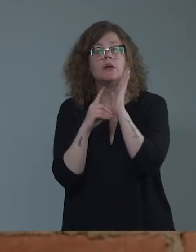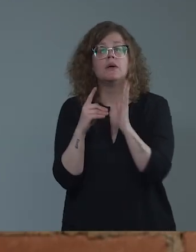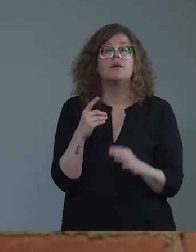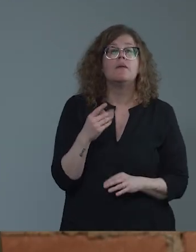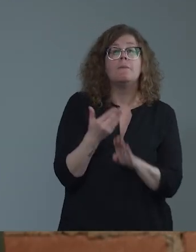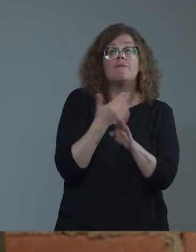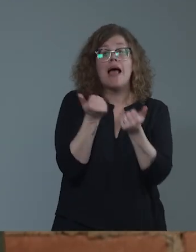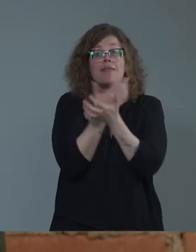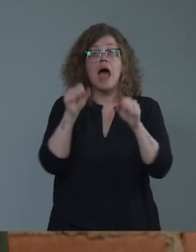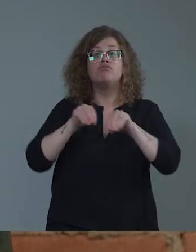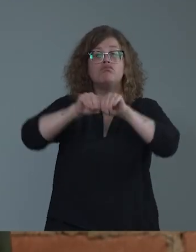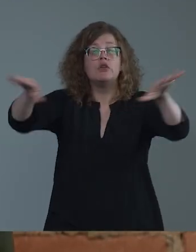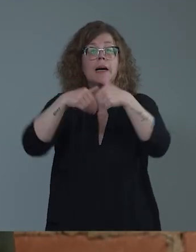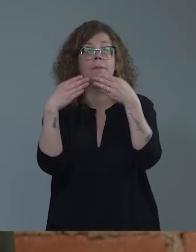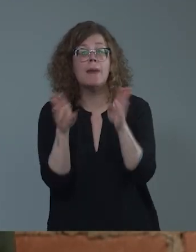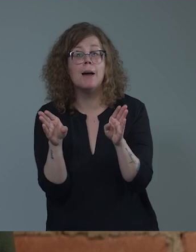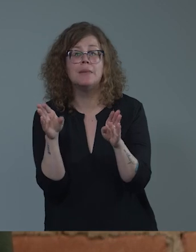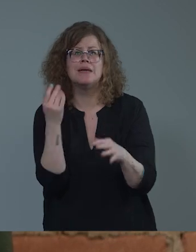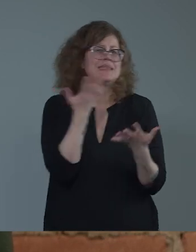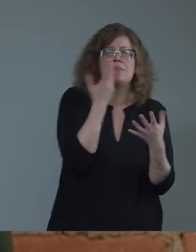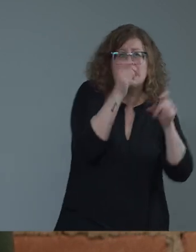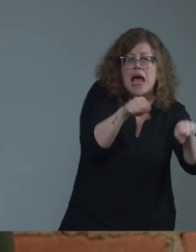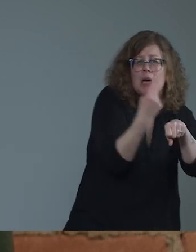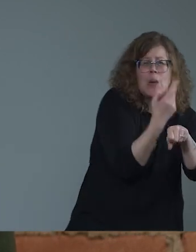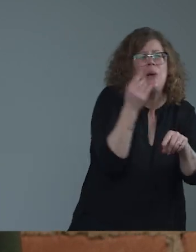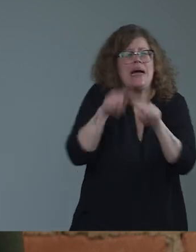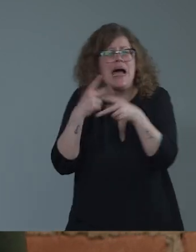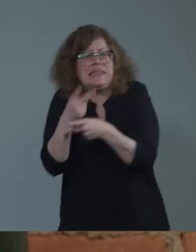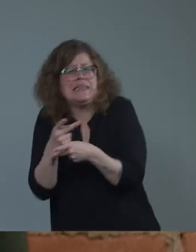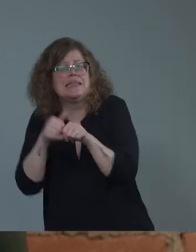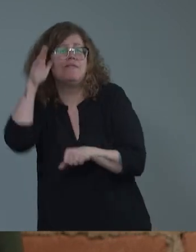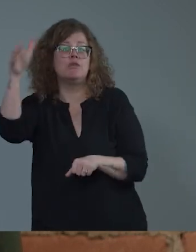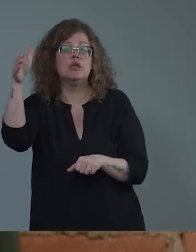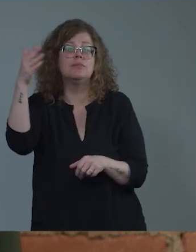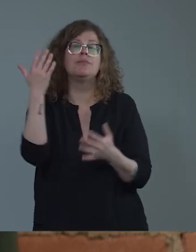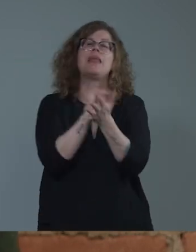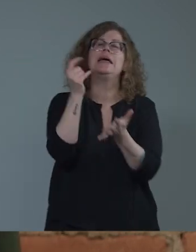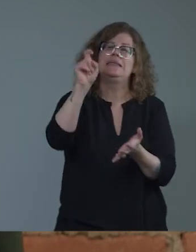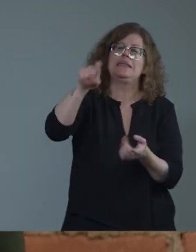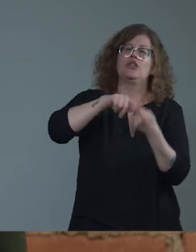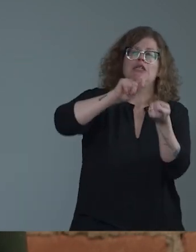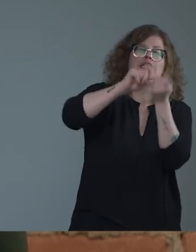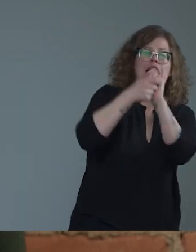because knowing how your artwork is made is how you're going to know how you have to care for it.